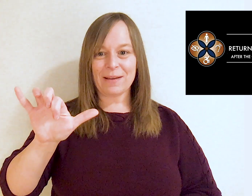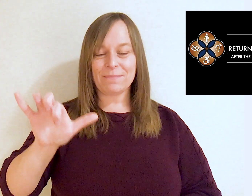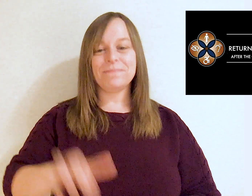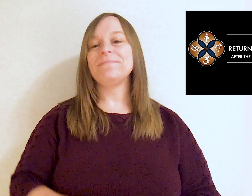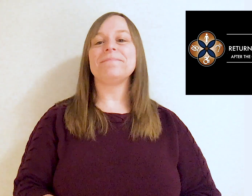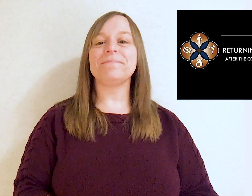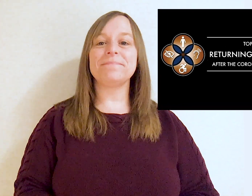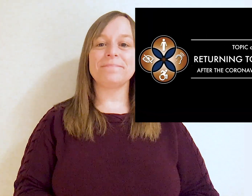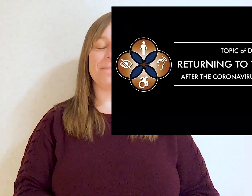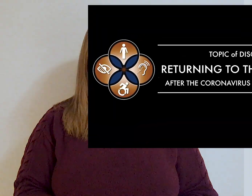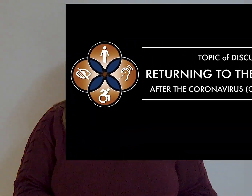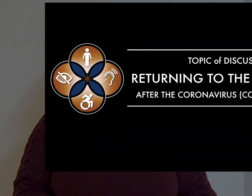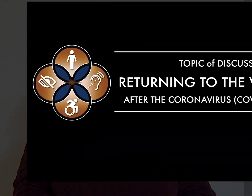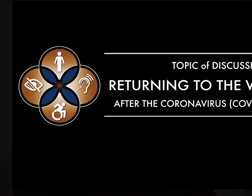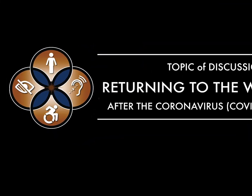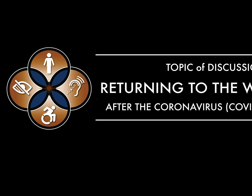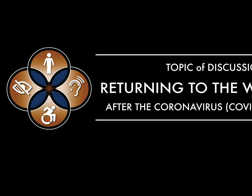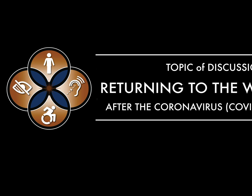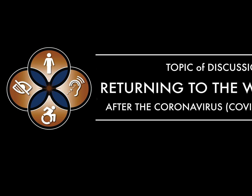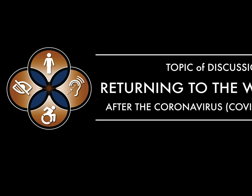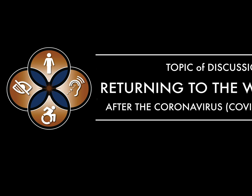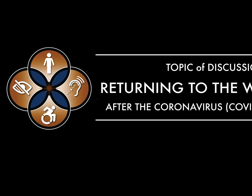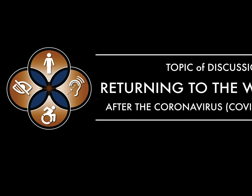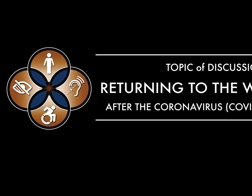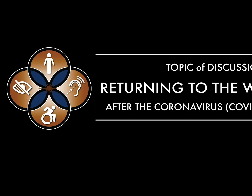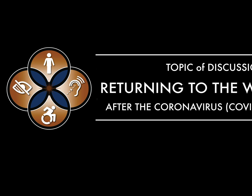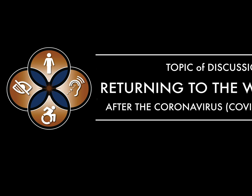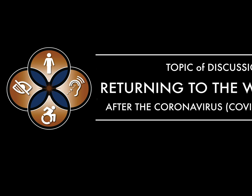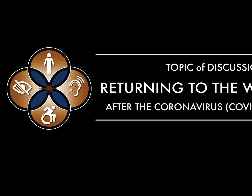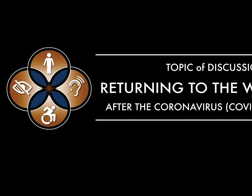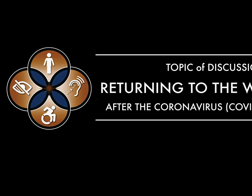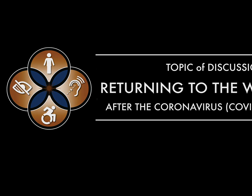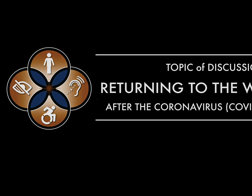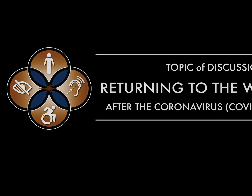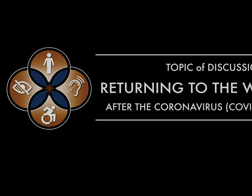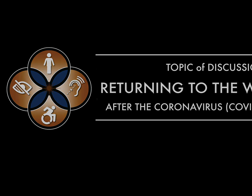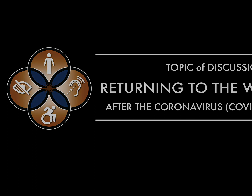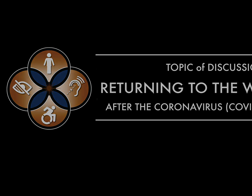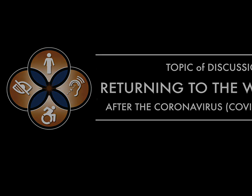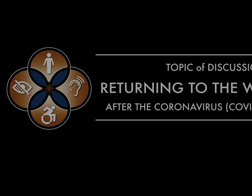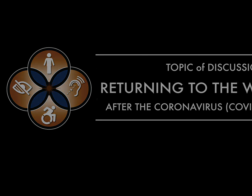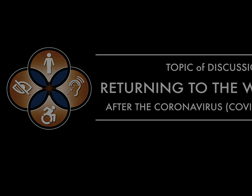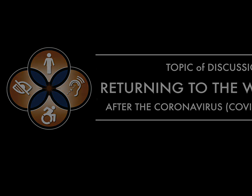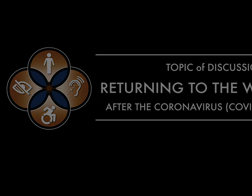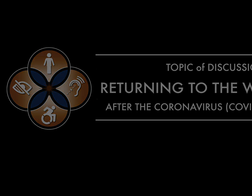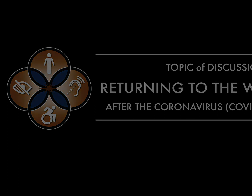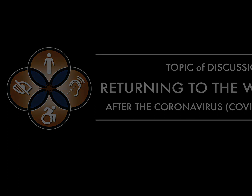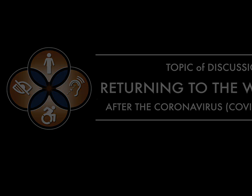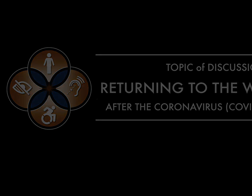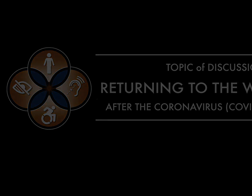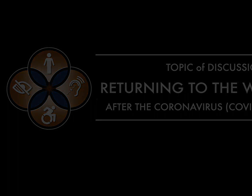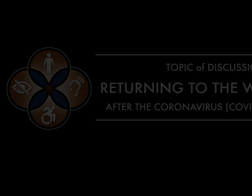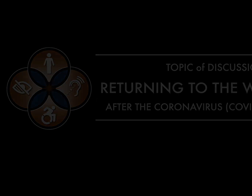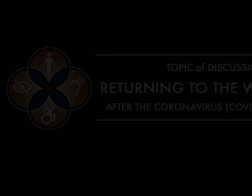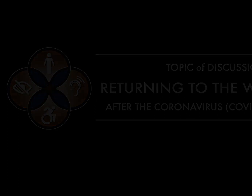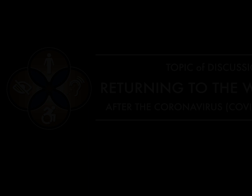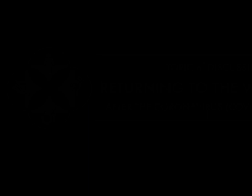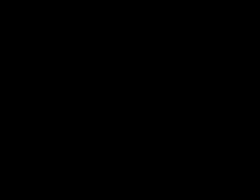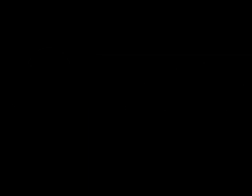Upbeat music fades out